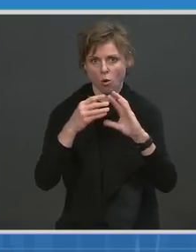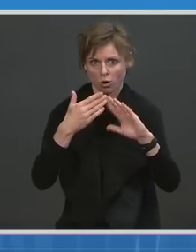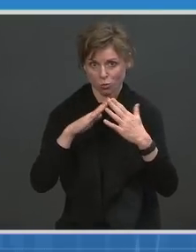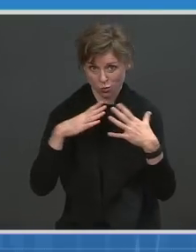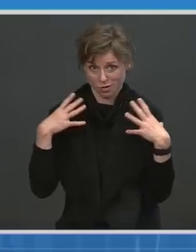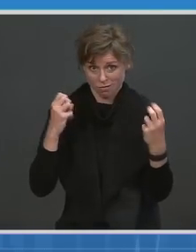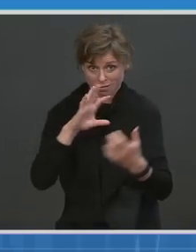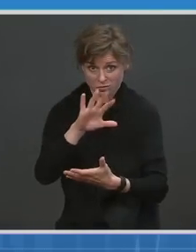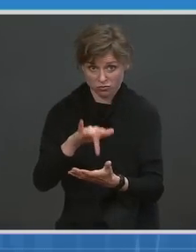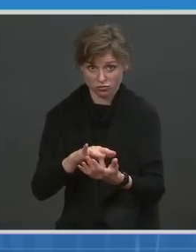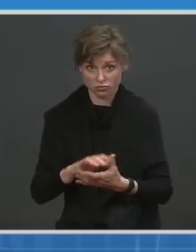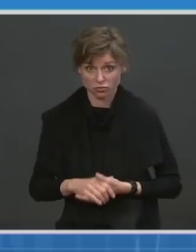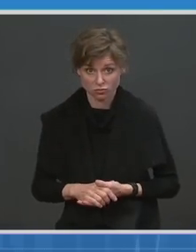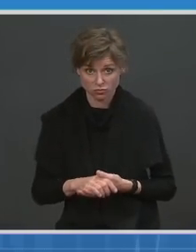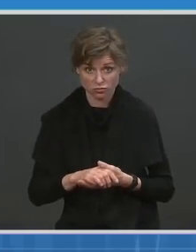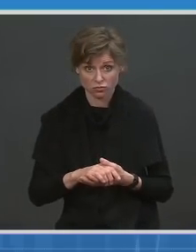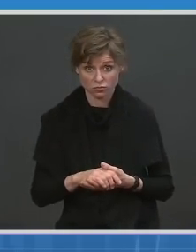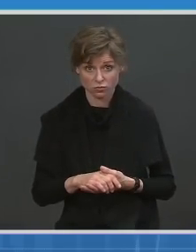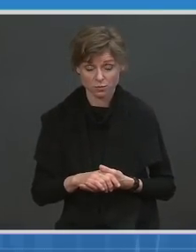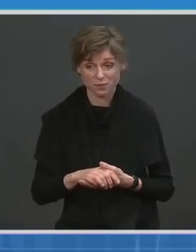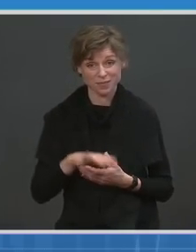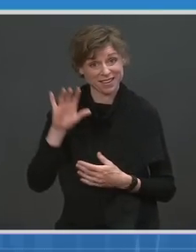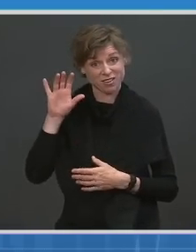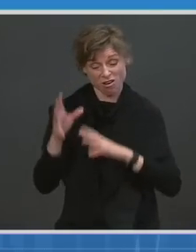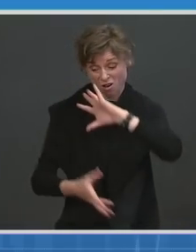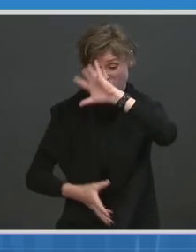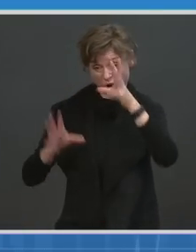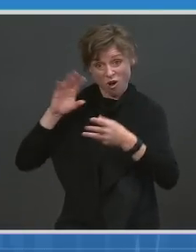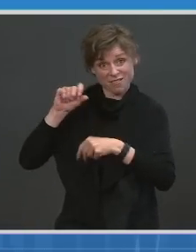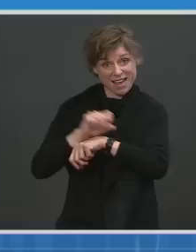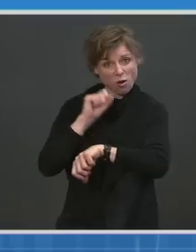This work is a result of the Biden administration's partnership with state